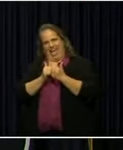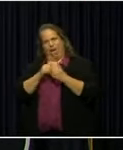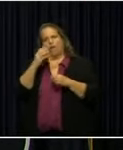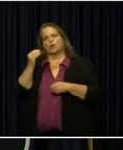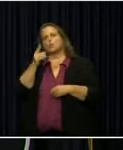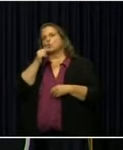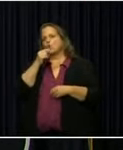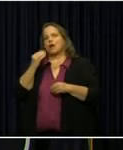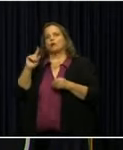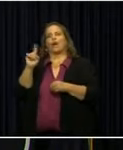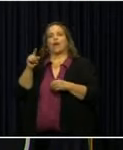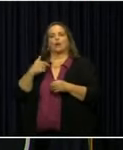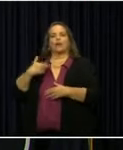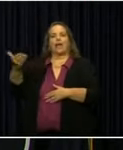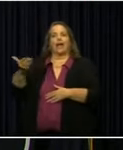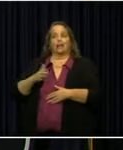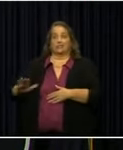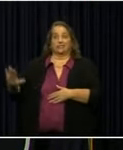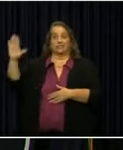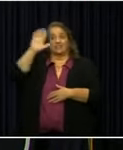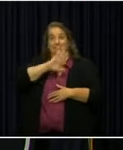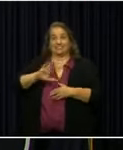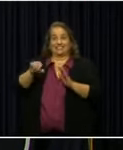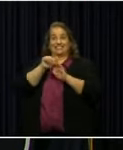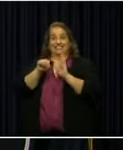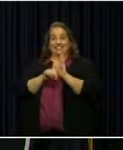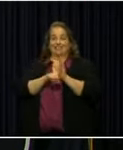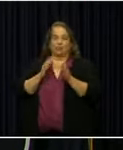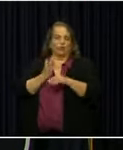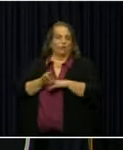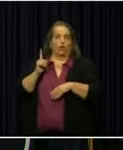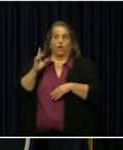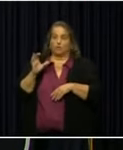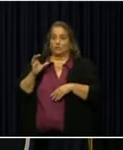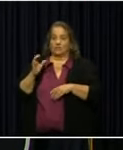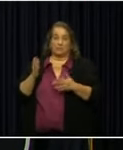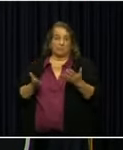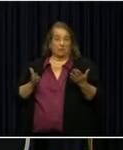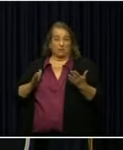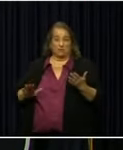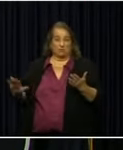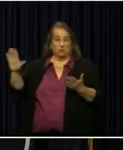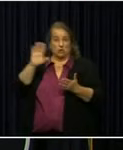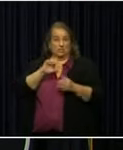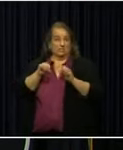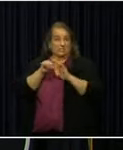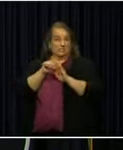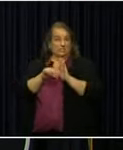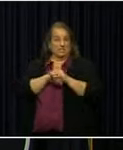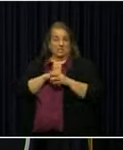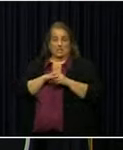THAT HAS JUST A REAL IMMEDIATE NEED, AND WHAT DO YOU DO? RIGHT?